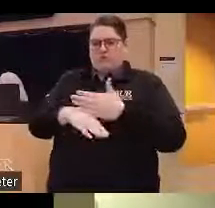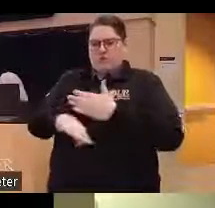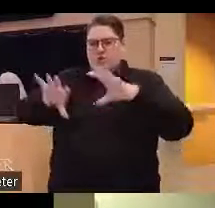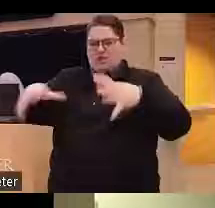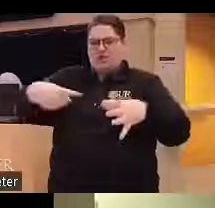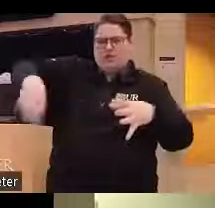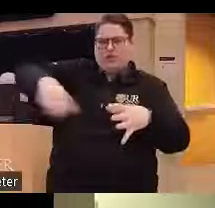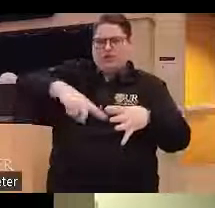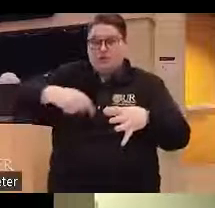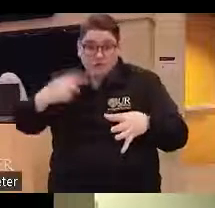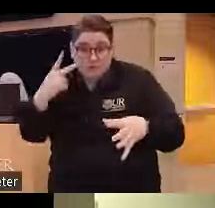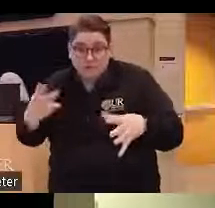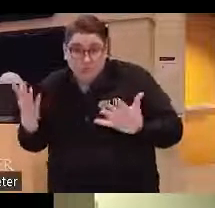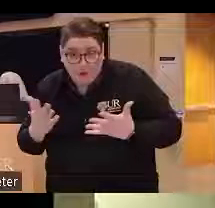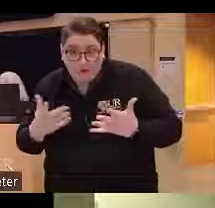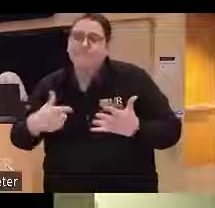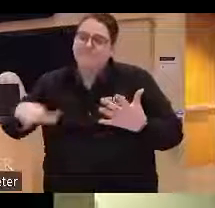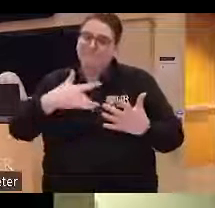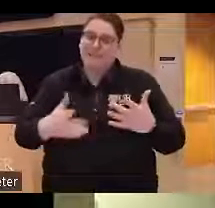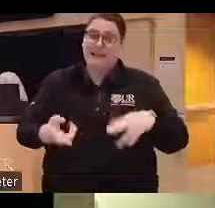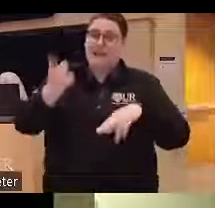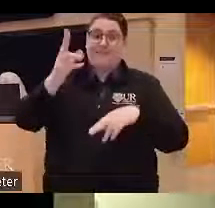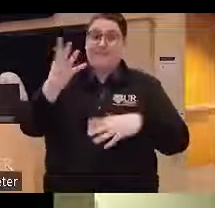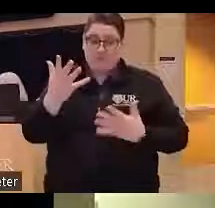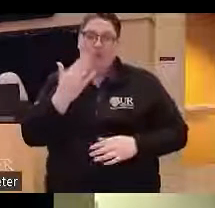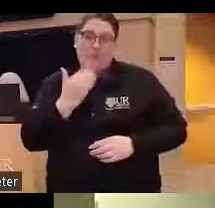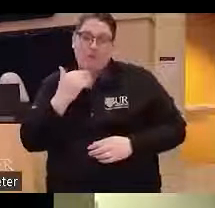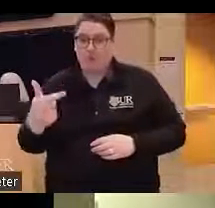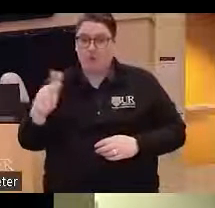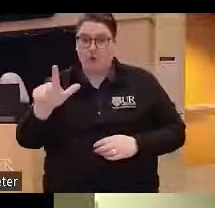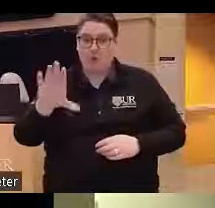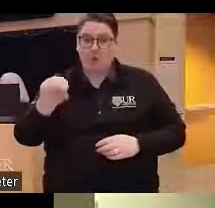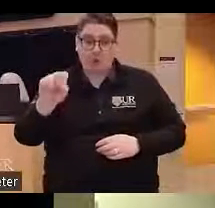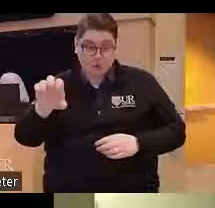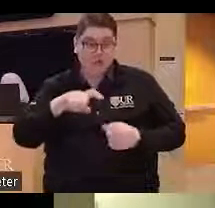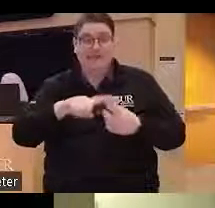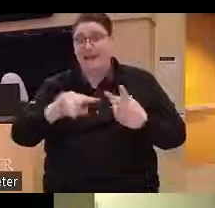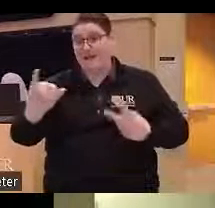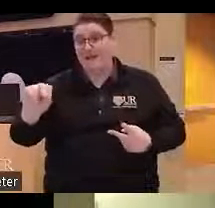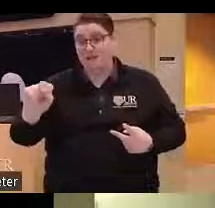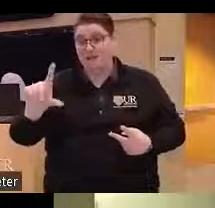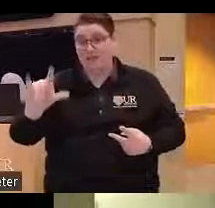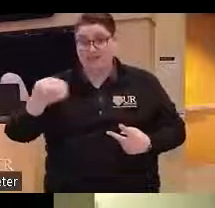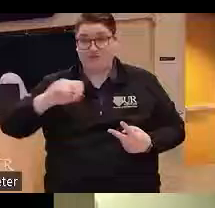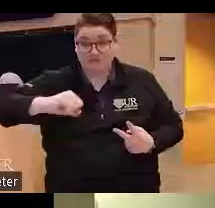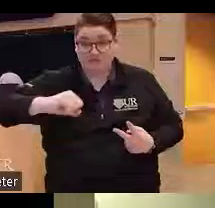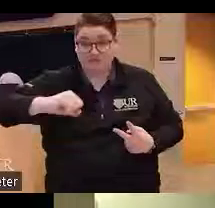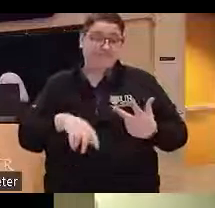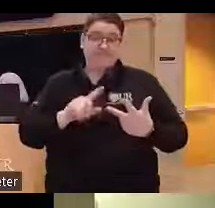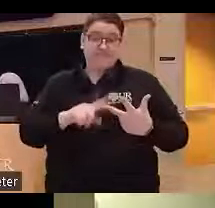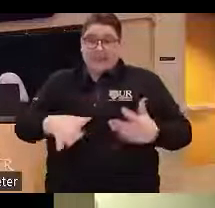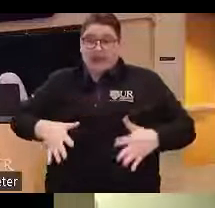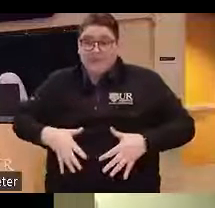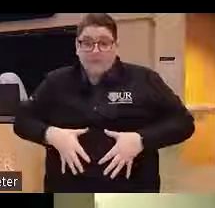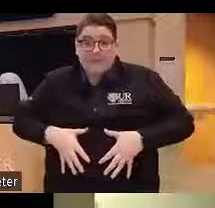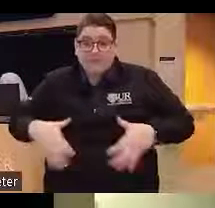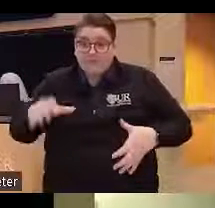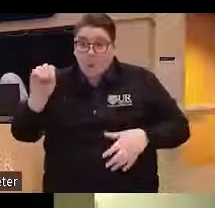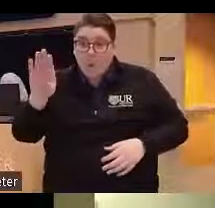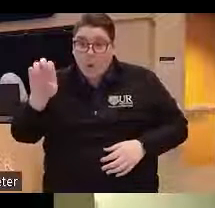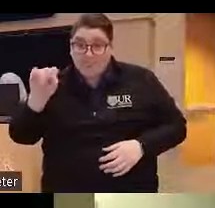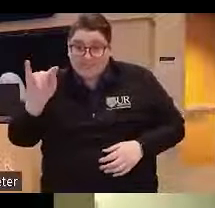are prone to very elevated glucose and insulin resistance prone to abdominal obesity prone to